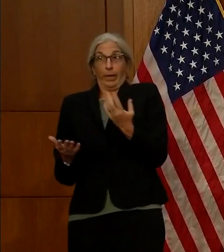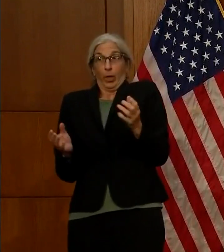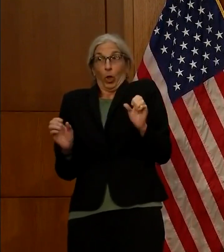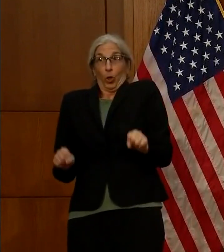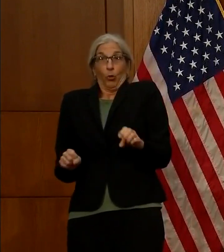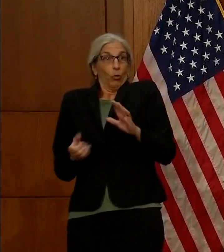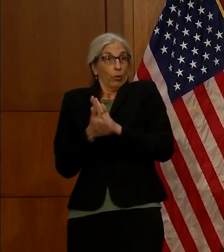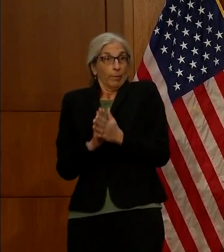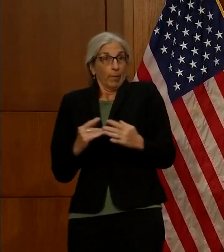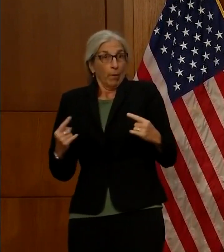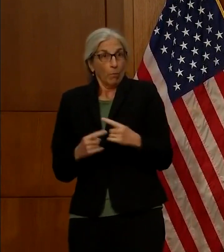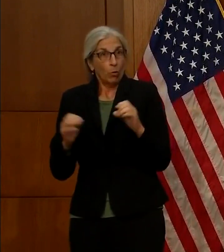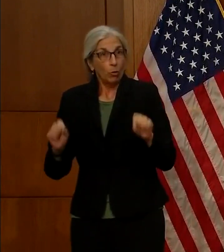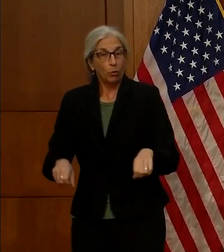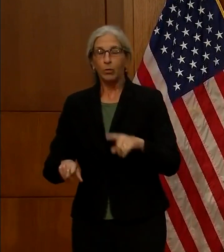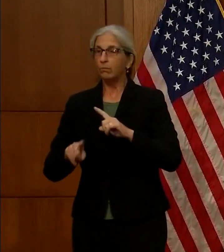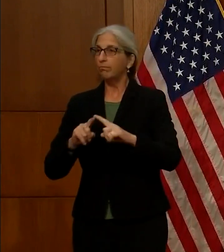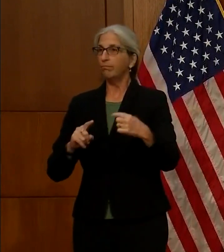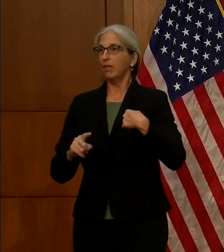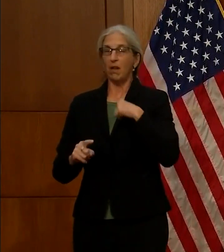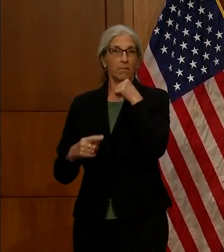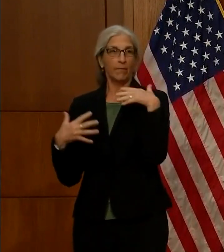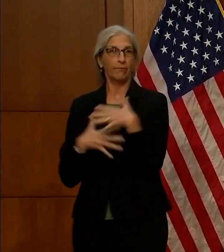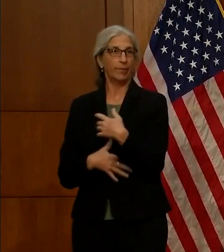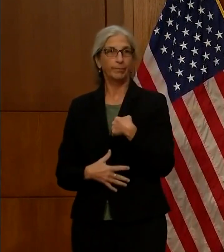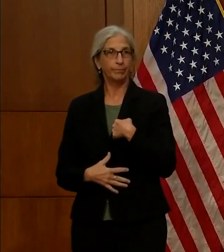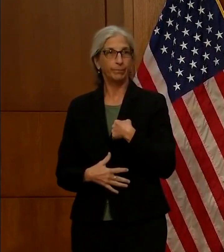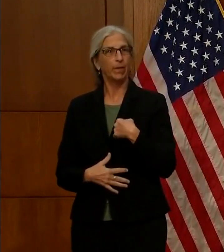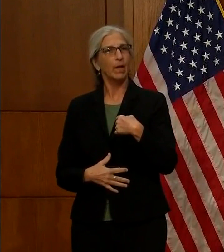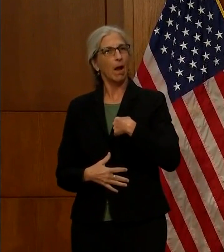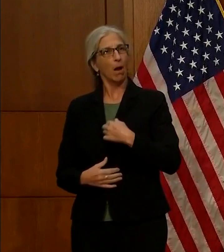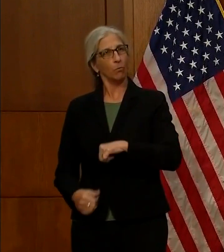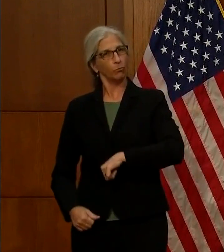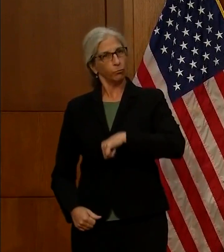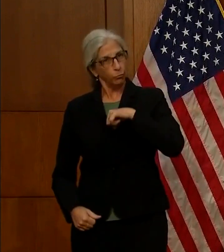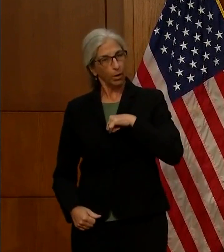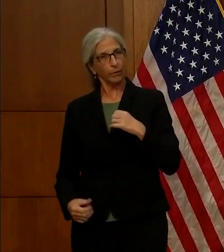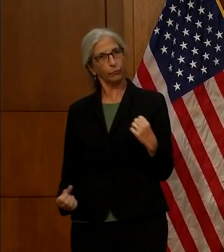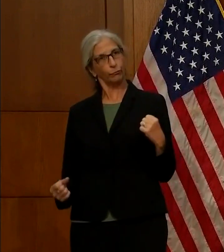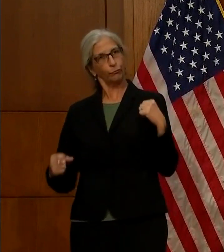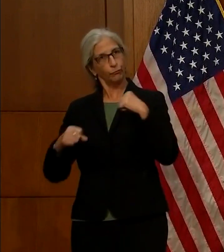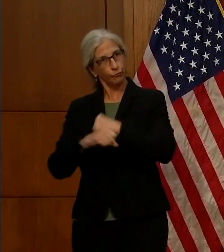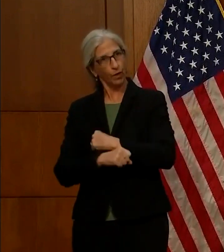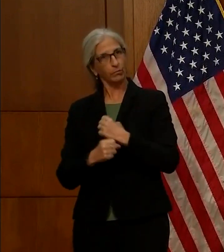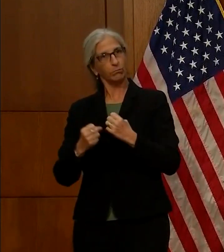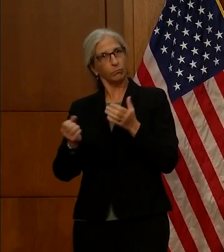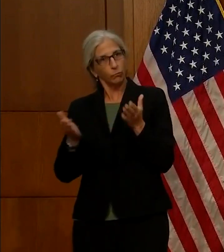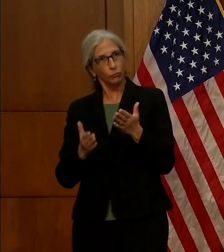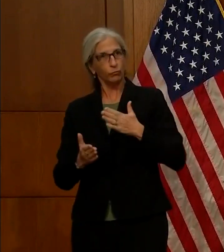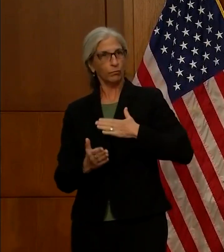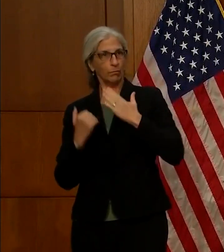WE WERE IN HARM'S WAY. BUT I WASN'T INTIMIDATED BY THAT AND I WAS PROUD TO FIGHT. FOR MY